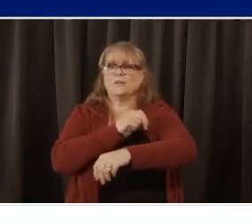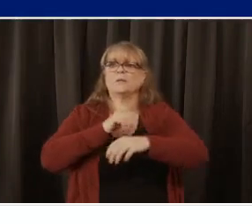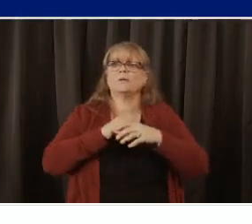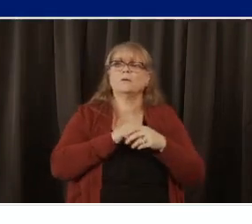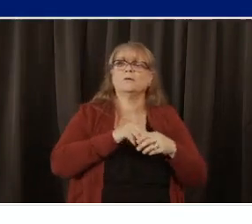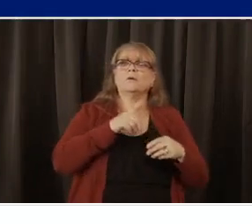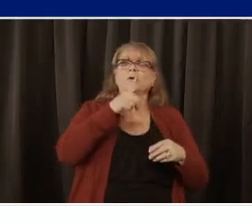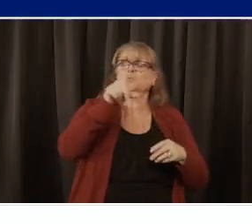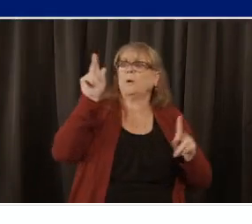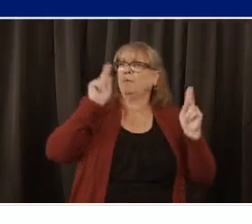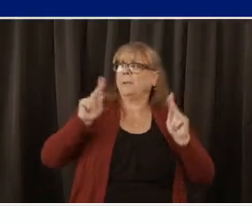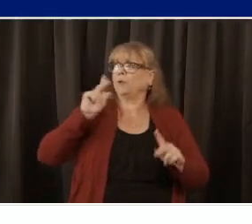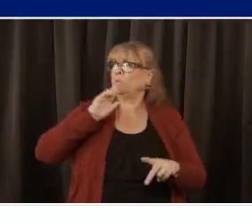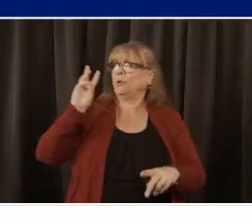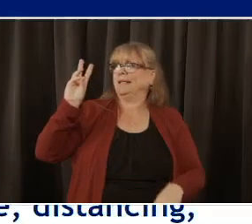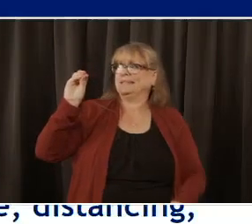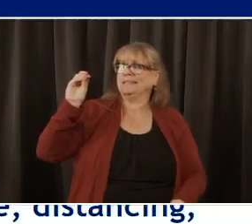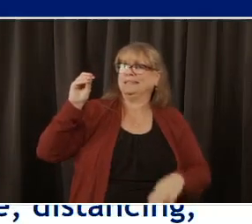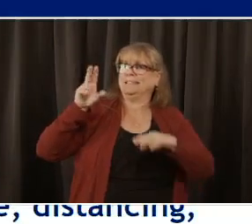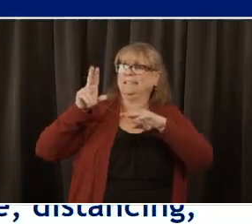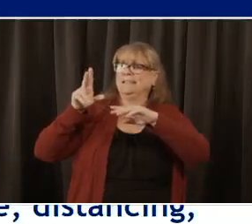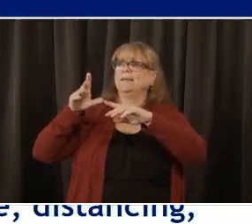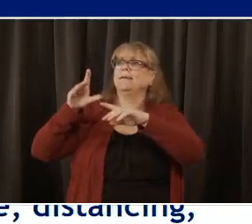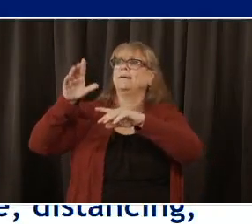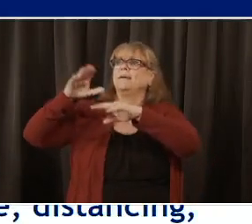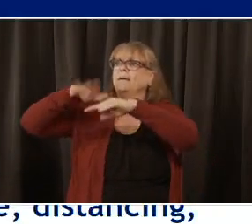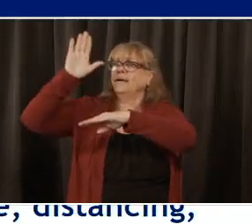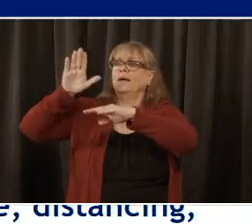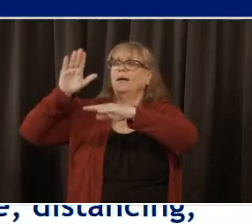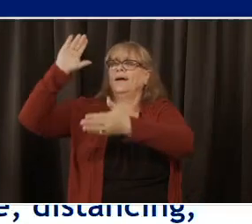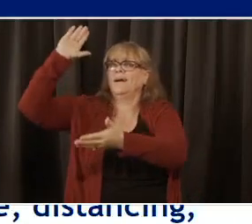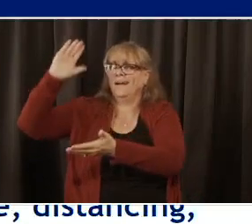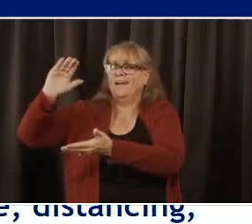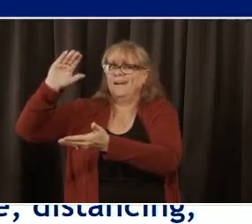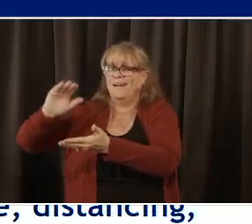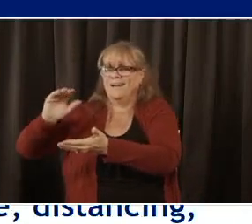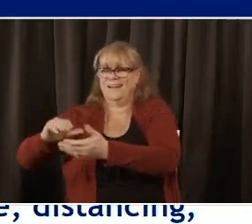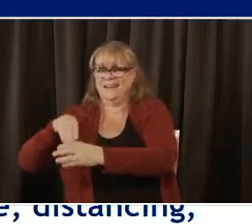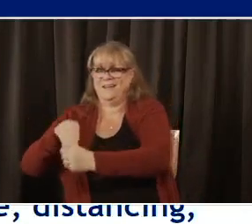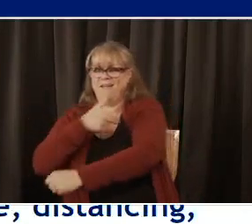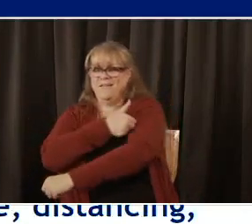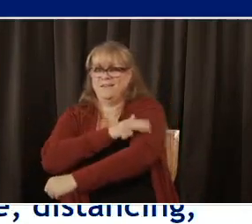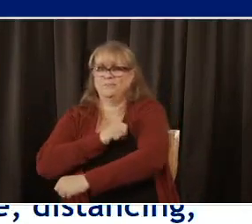hospitalization is clearly increasing in those less than 50, but it's flat or decreasing in older